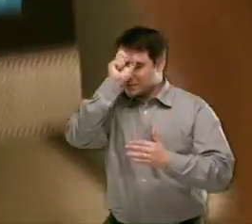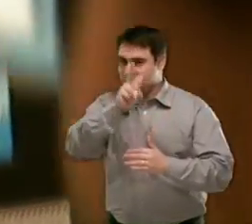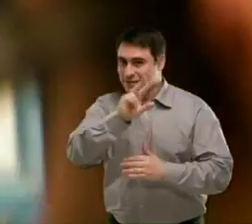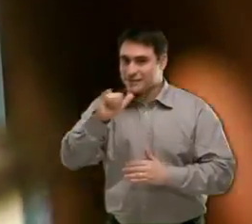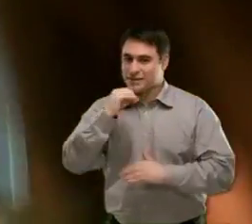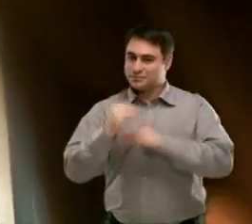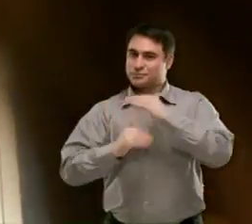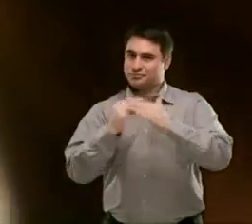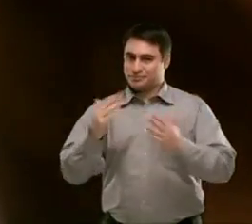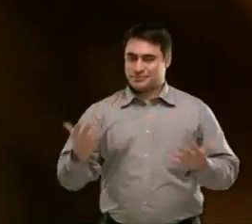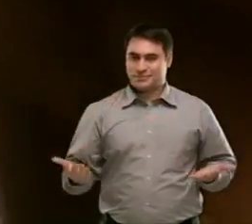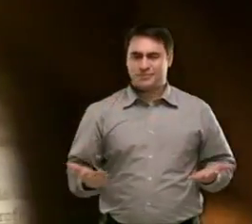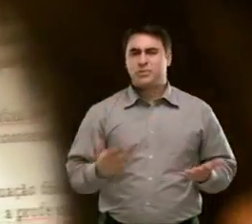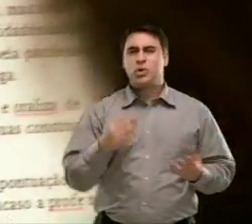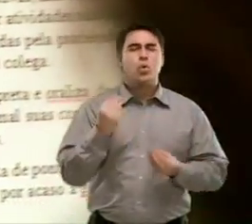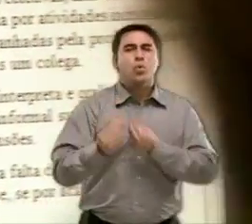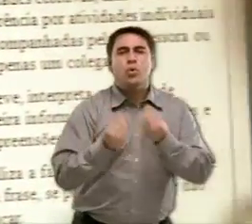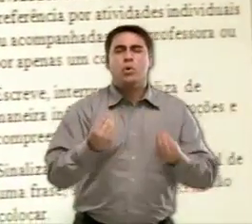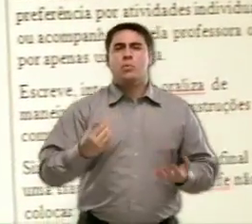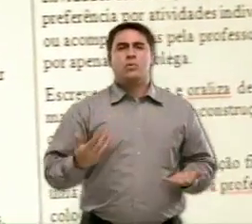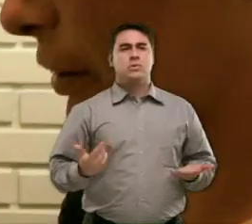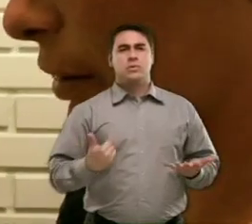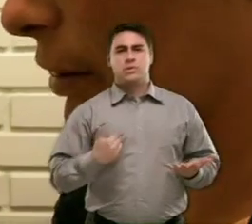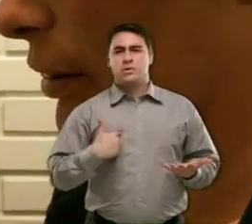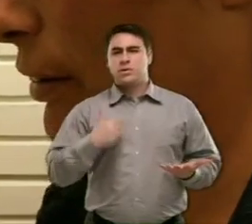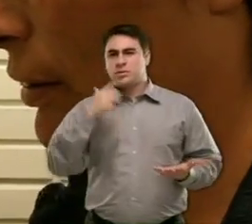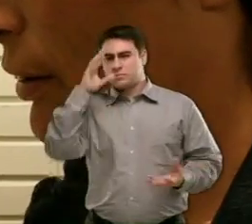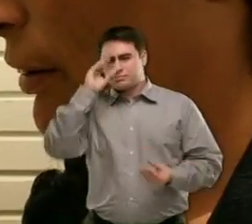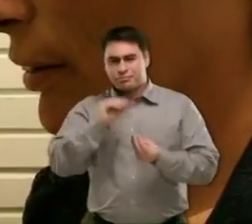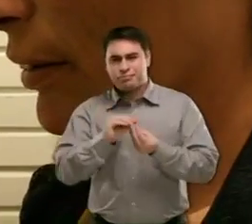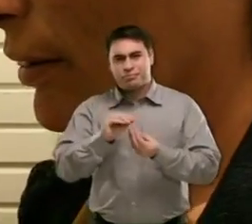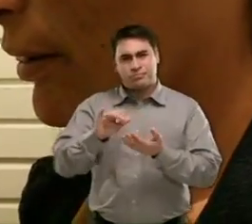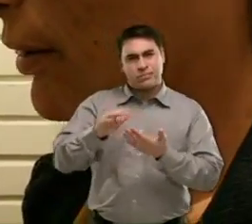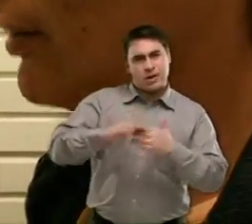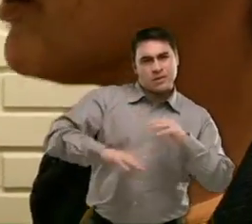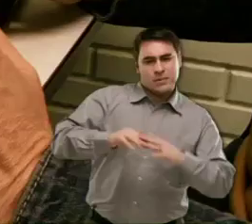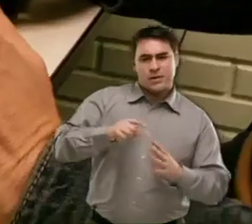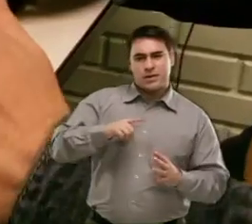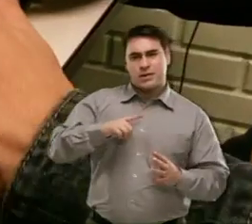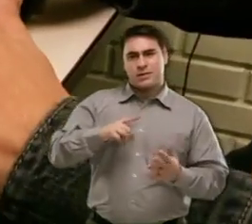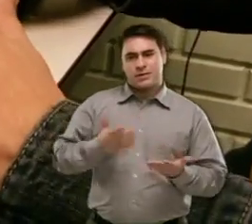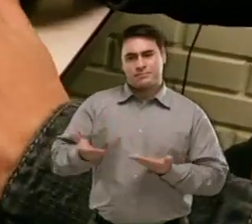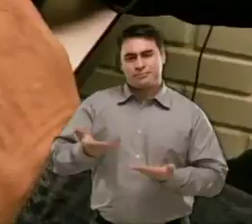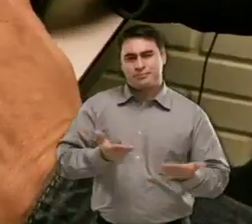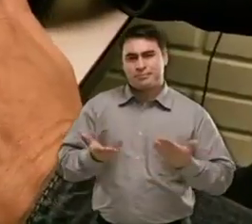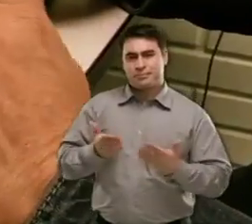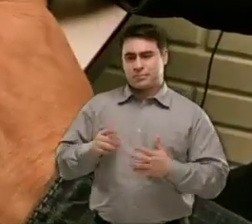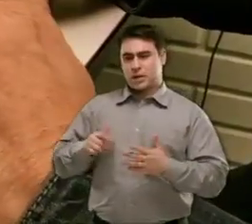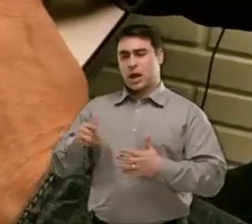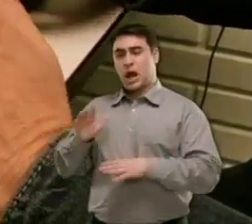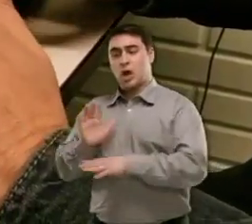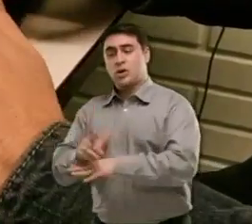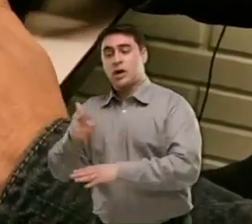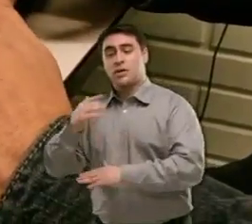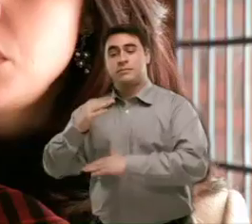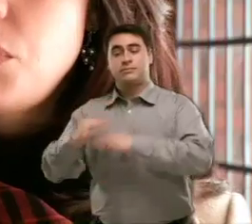How can I use skills he already has to build onother skills? At the skillbuilding stage, all the people working with that student are engaged in it.